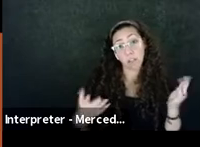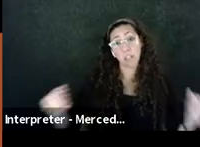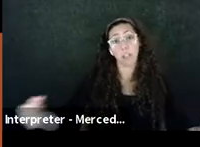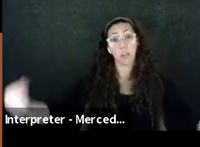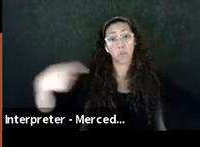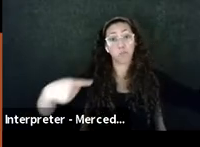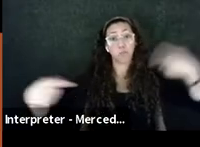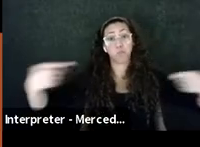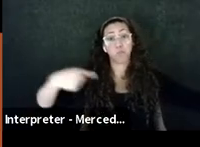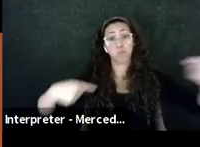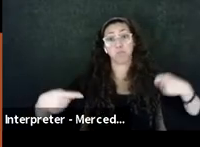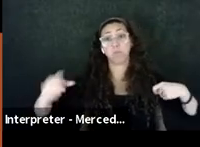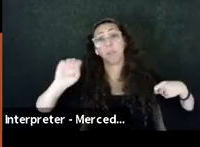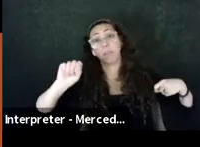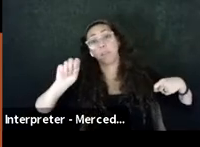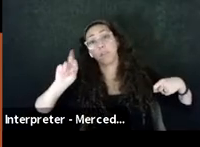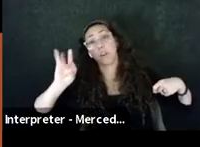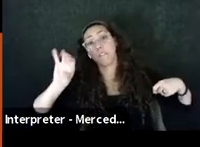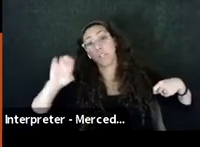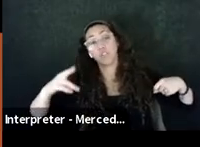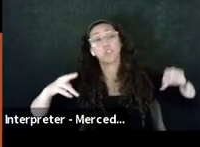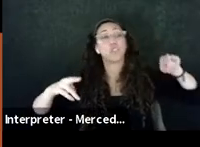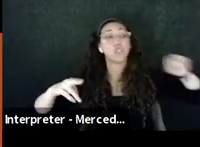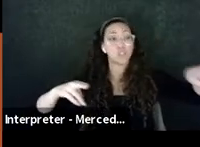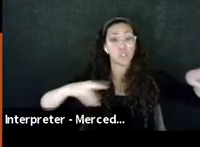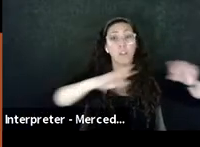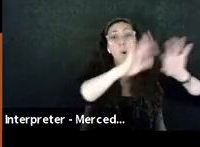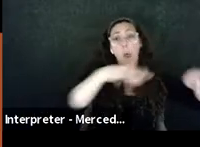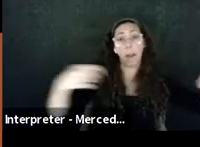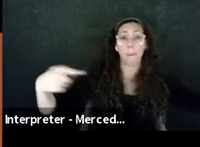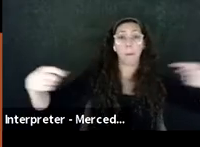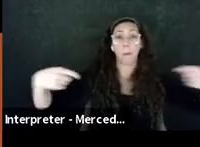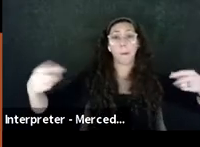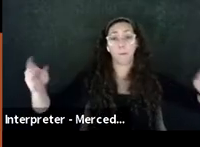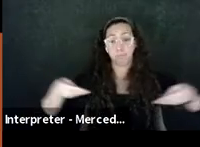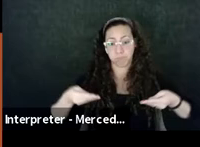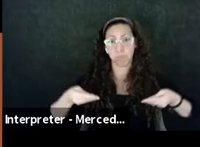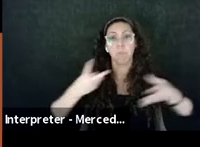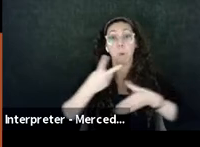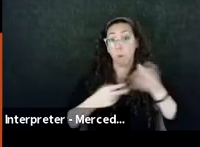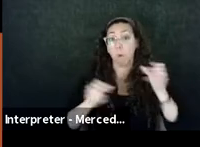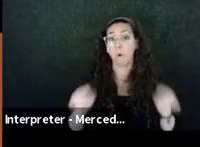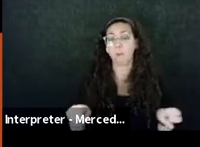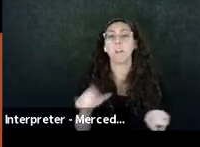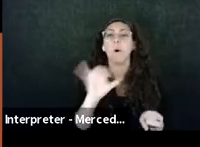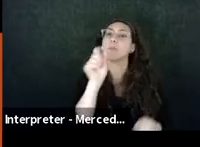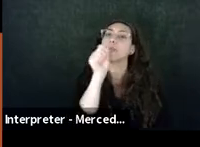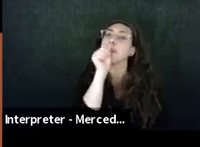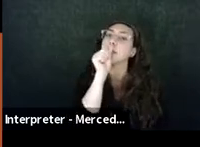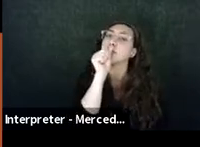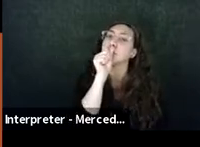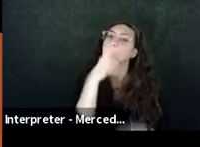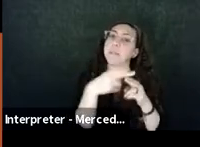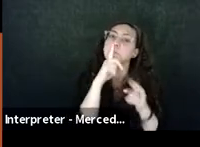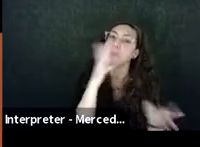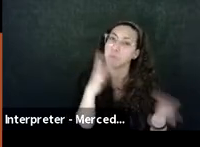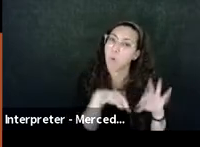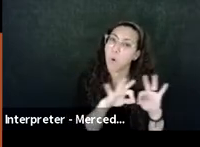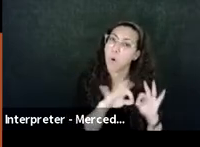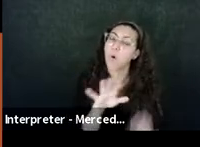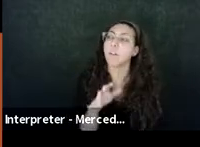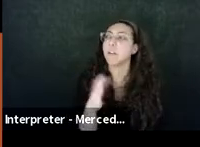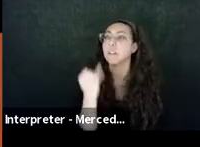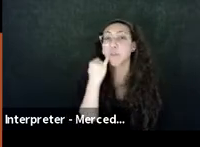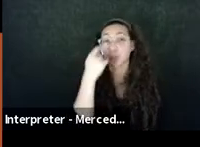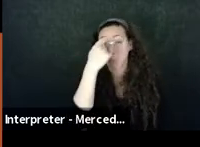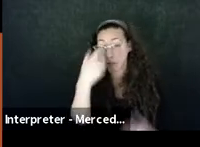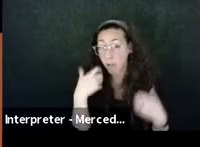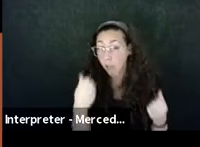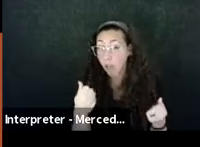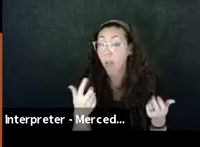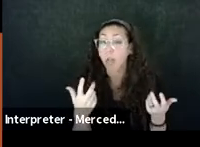Marisol Baca: Yeah, and confidential. So, and students have a, you know, have a really difficult time if they're not going through if they have something like if they have a mental illness or something. They're not going through DSP ness.